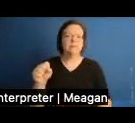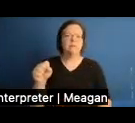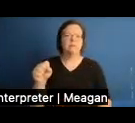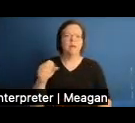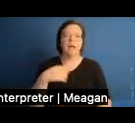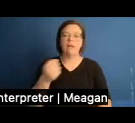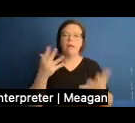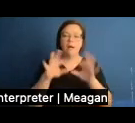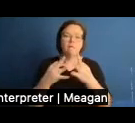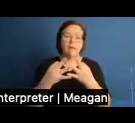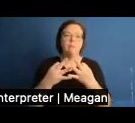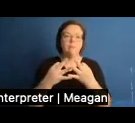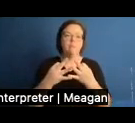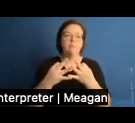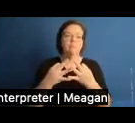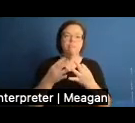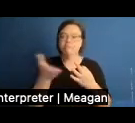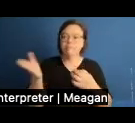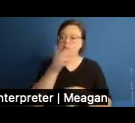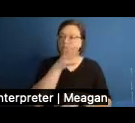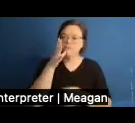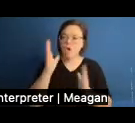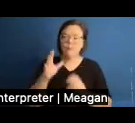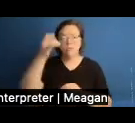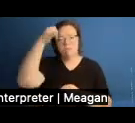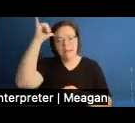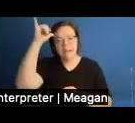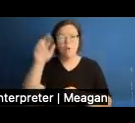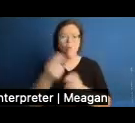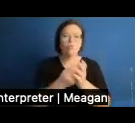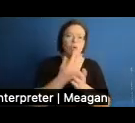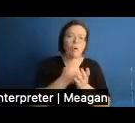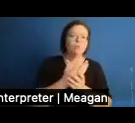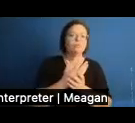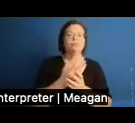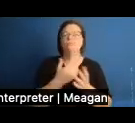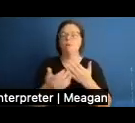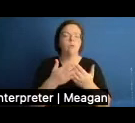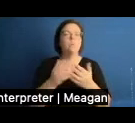a lot of family that were farmers, whether cattle farmers or row croppers, and there was always the